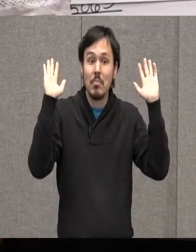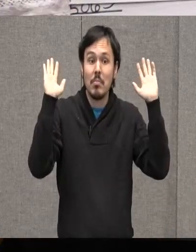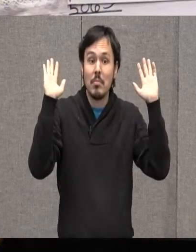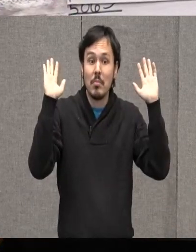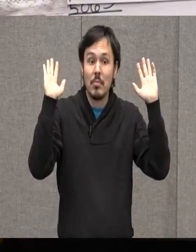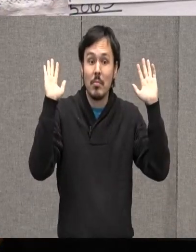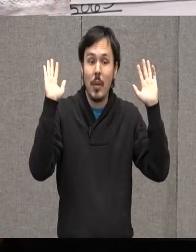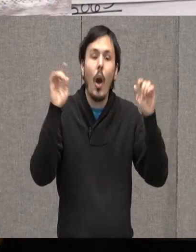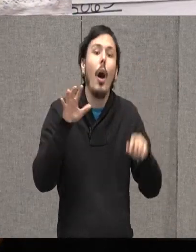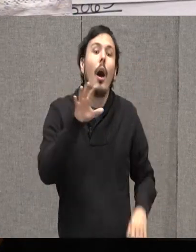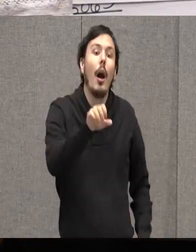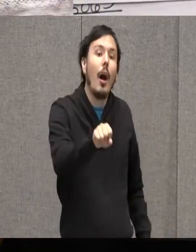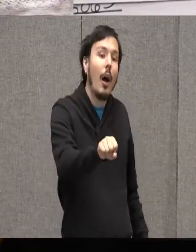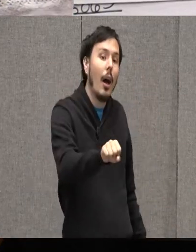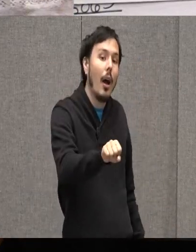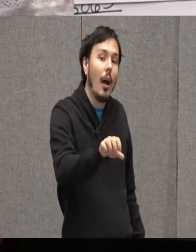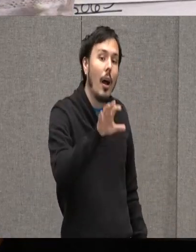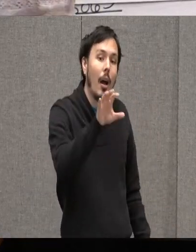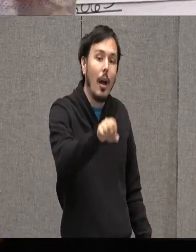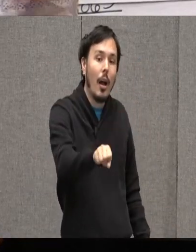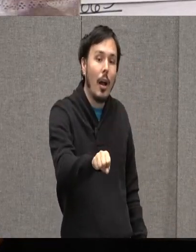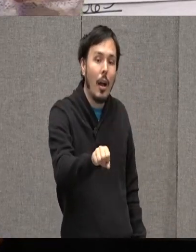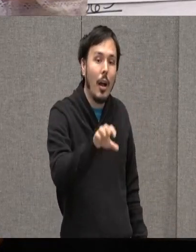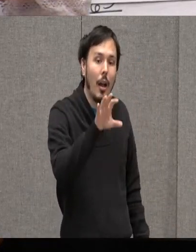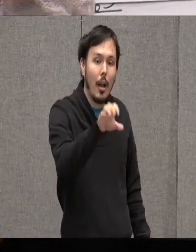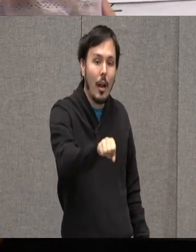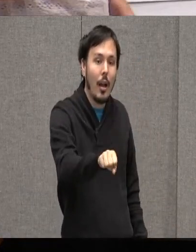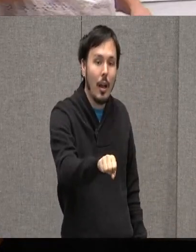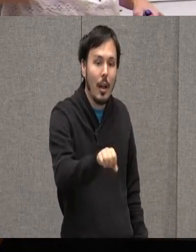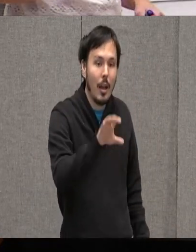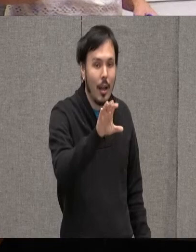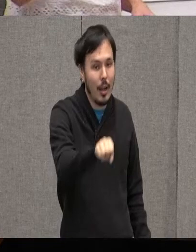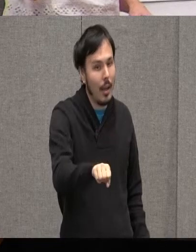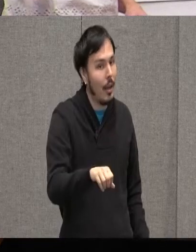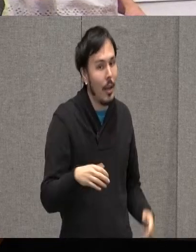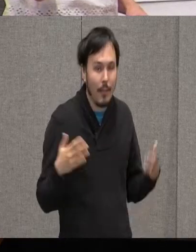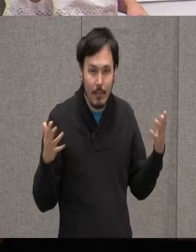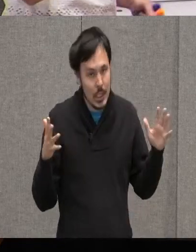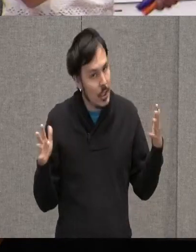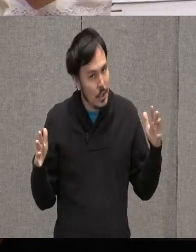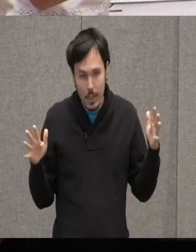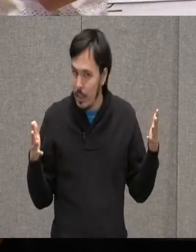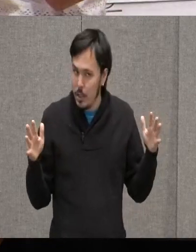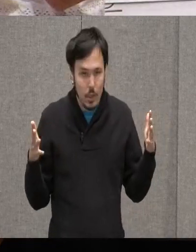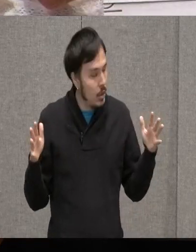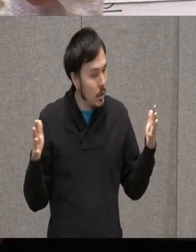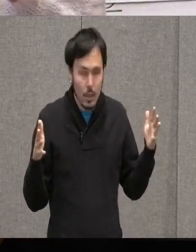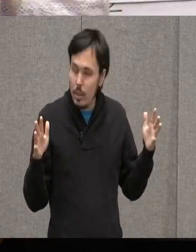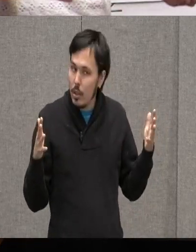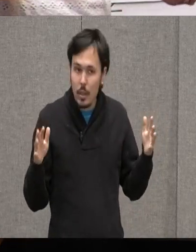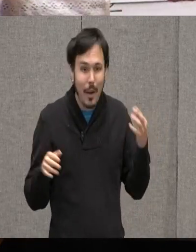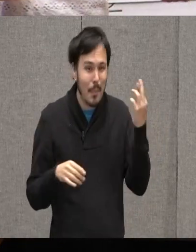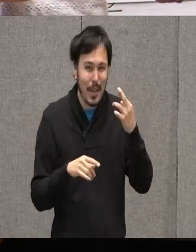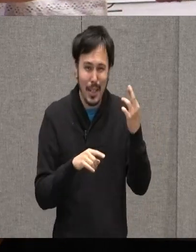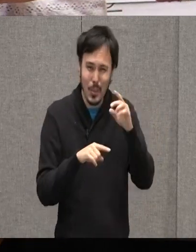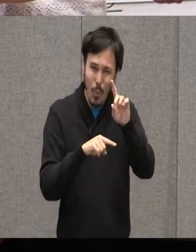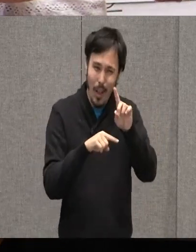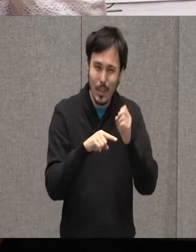Did you catch me on that one? I heard some of you yelling out. No we're not done because 1/12 doesn't mean anything does it?